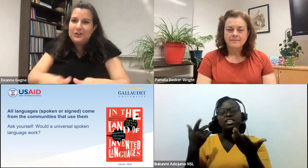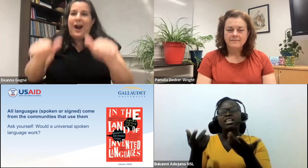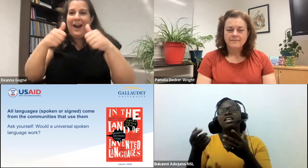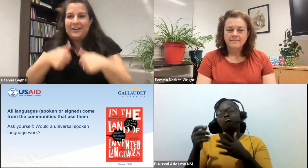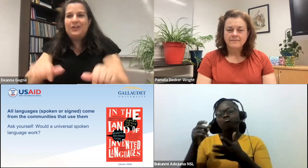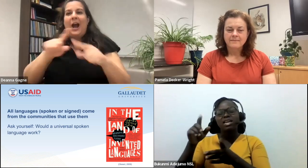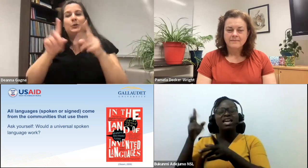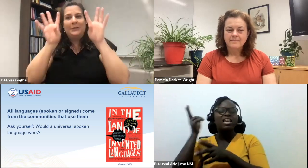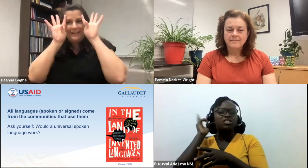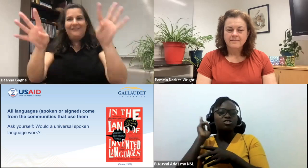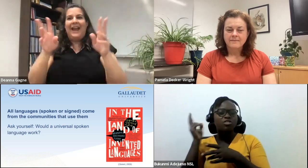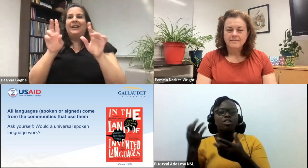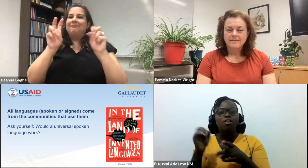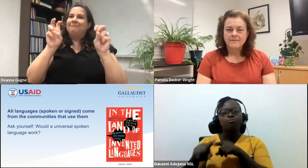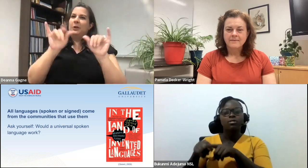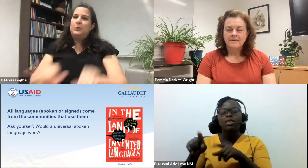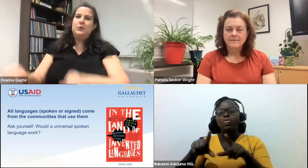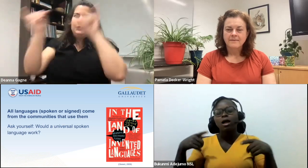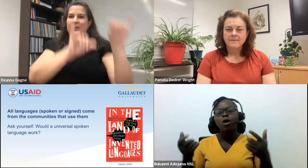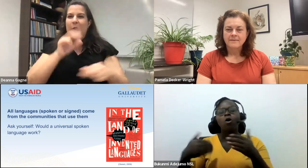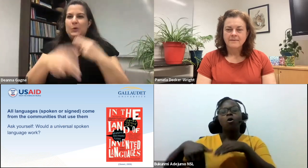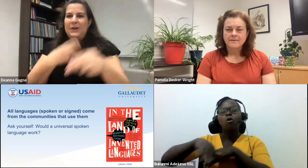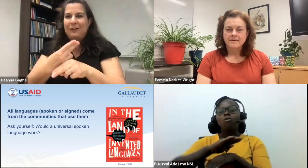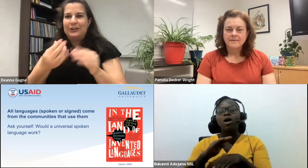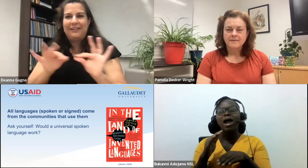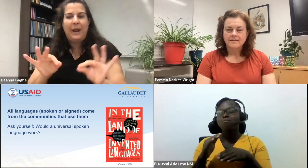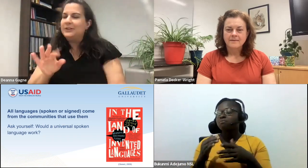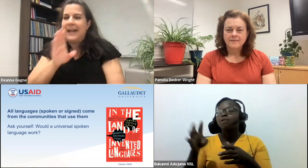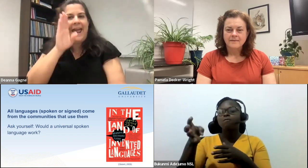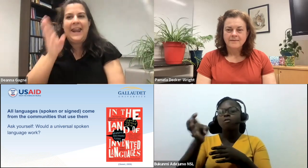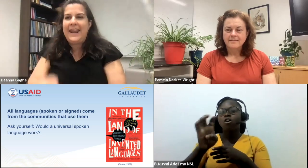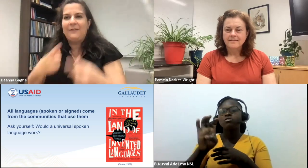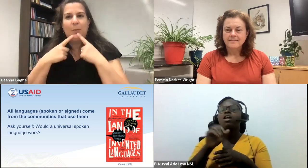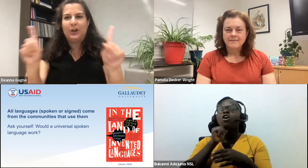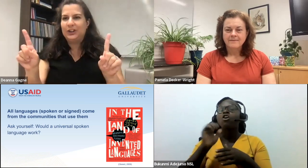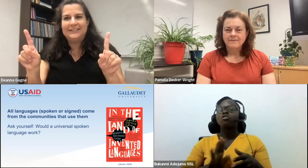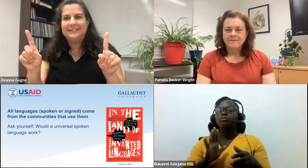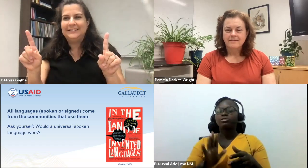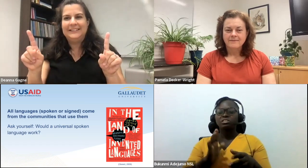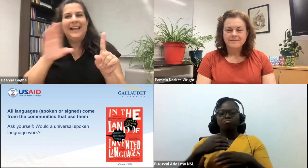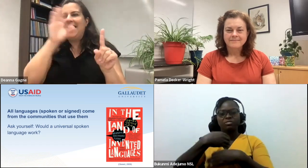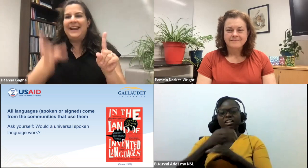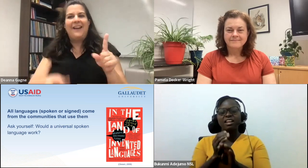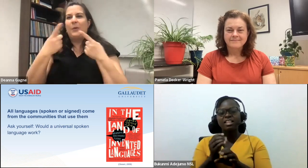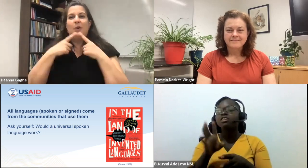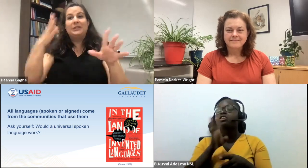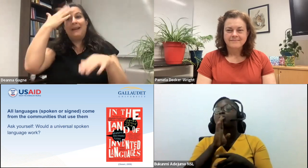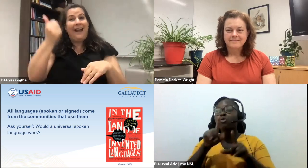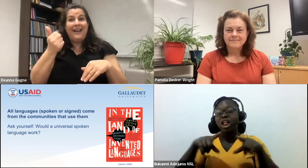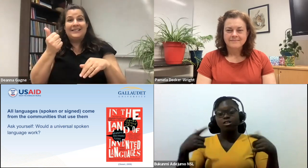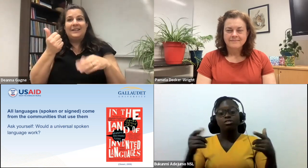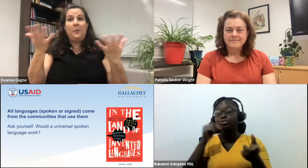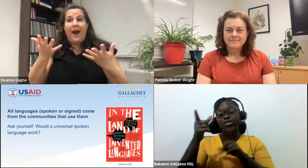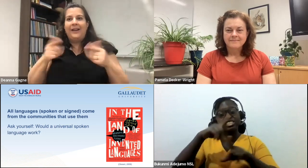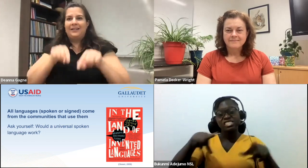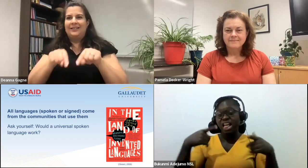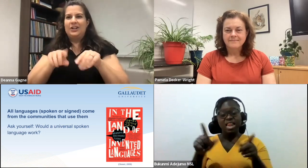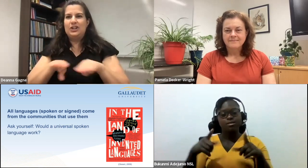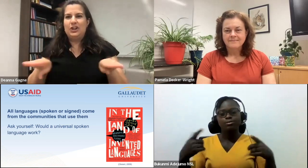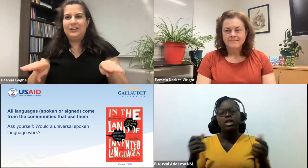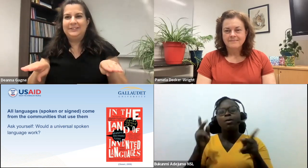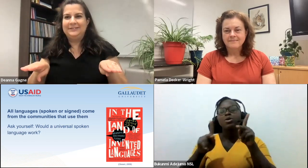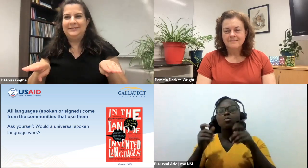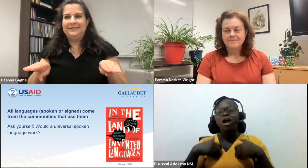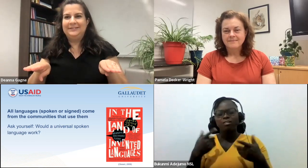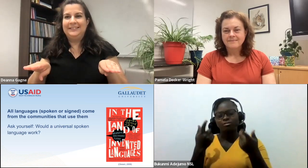and the people have tried time in the grain again to create a universal language, and it never works. It never works because